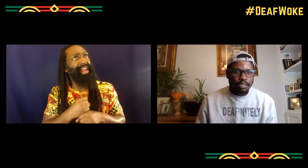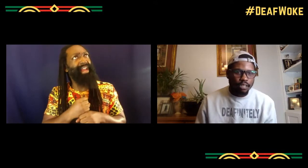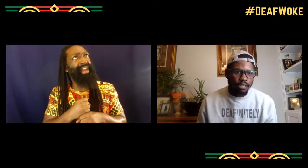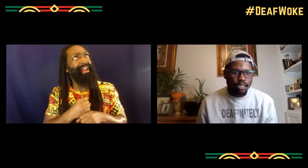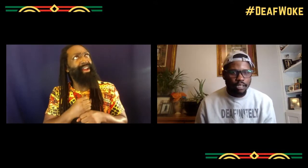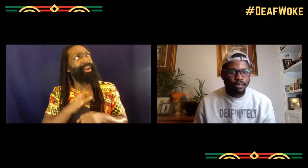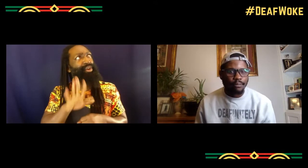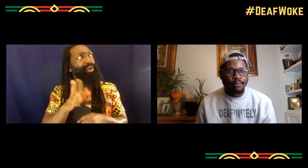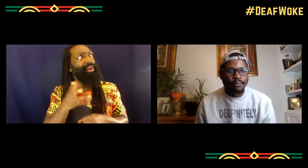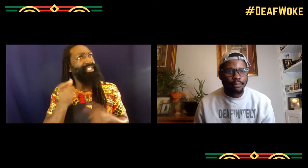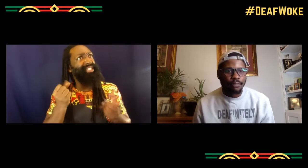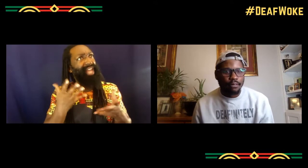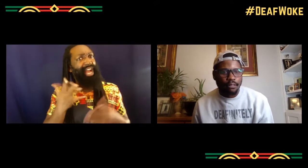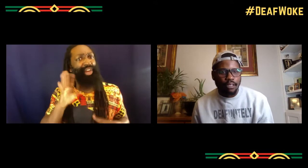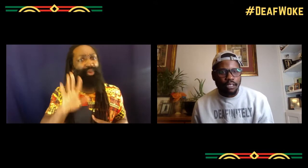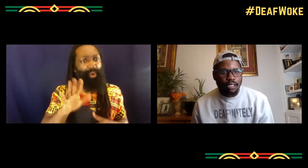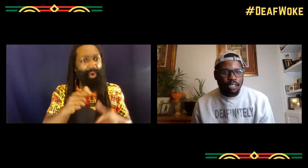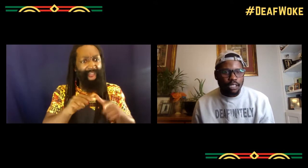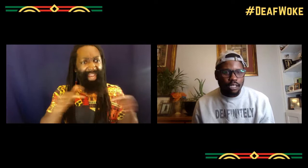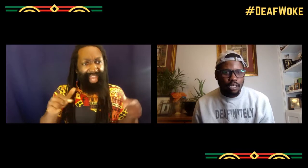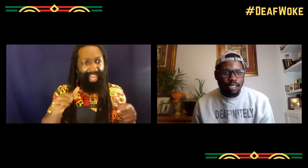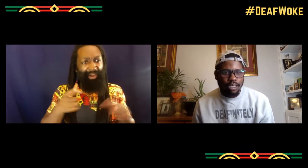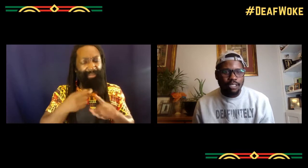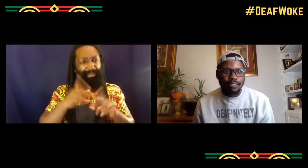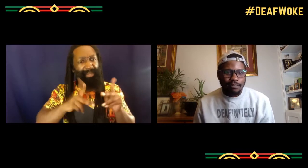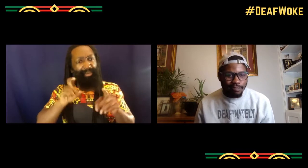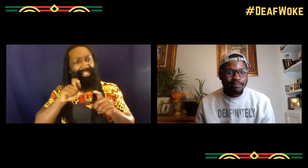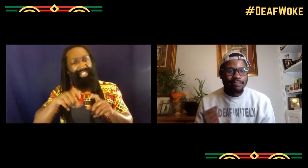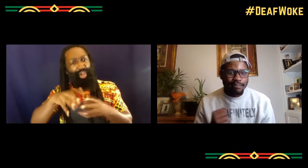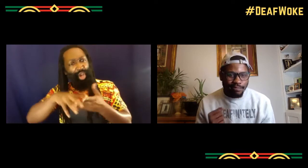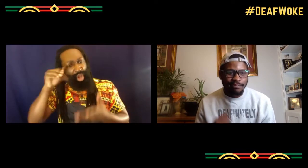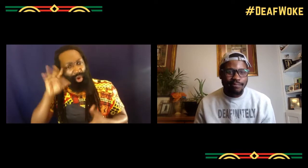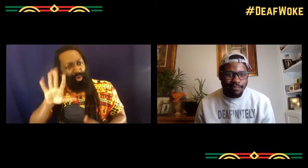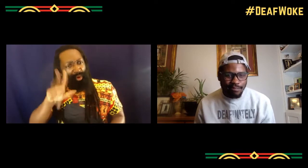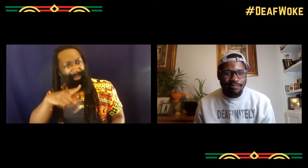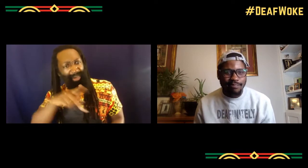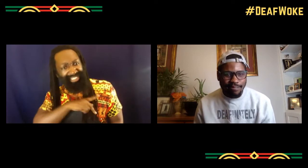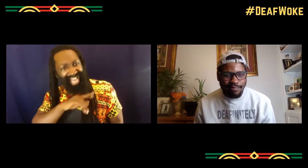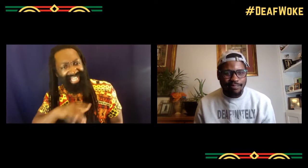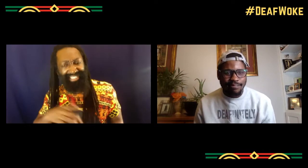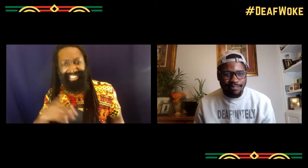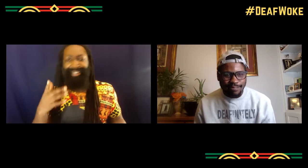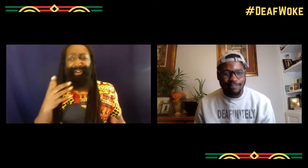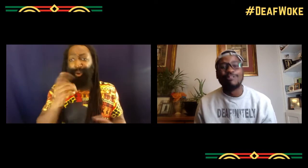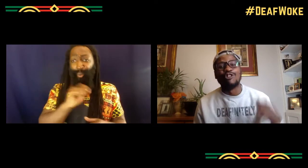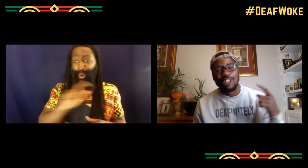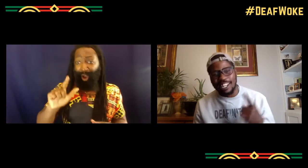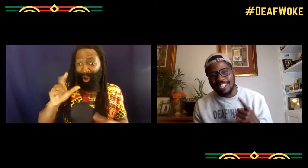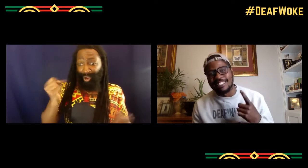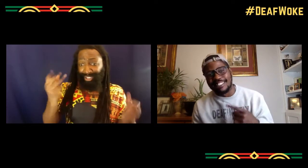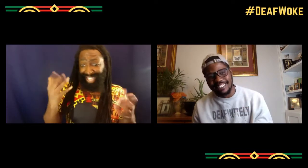you know, that just would, you know, make your sign, you know, people need to learn your personality,